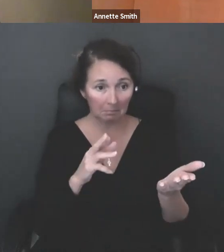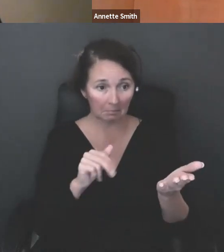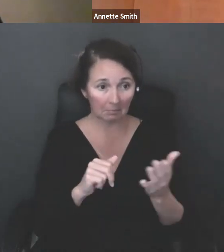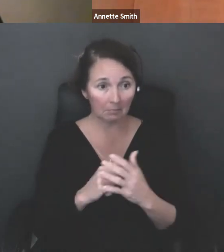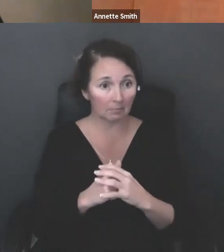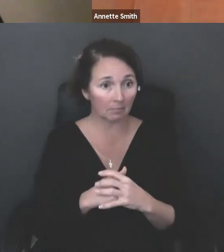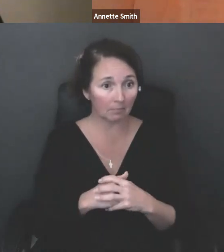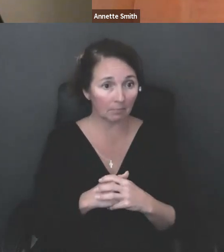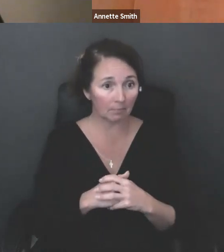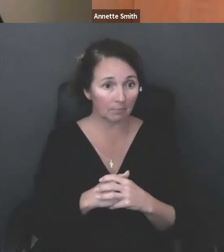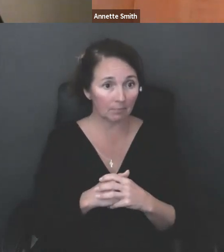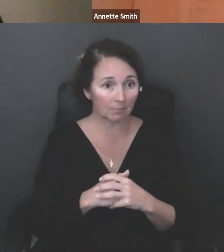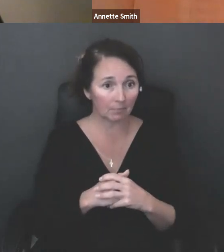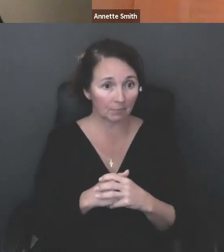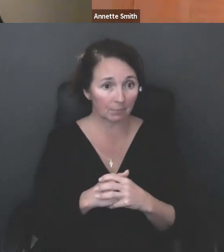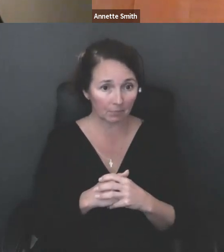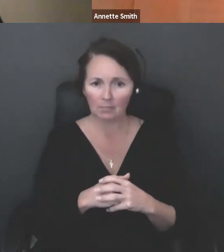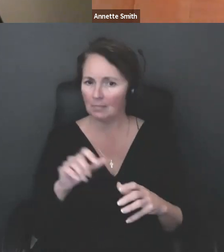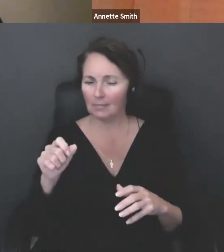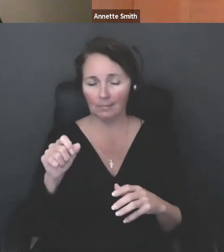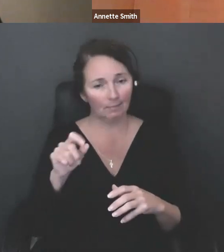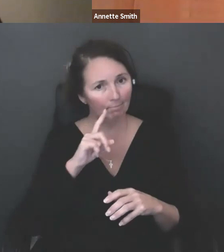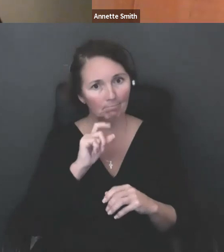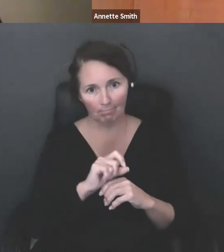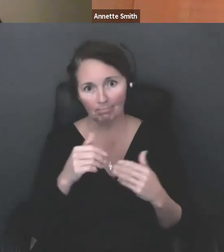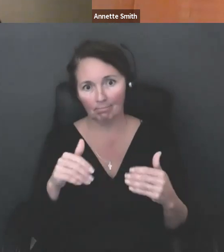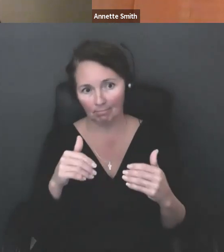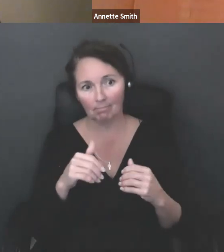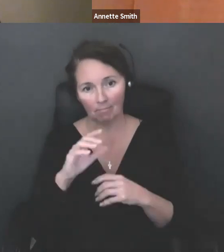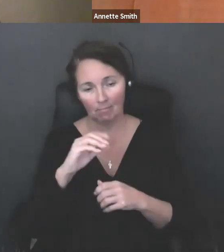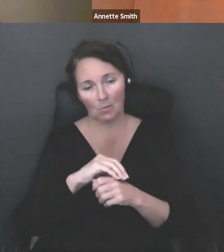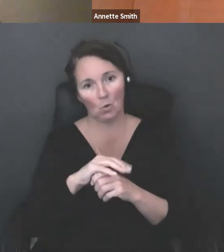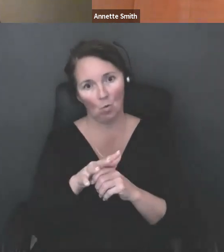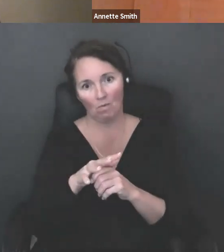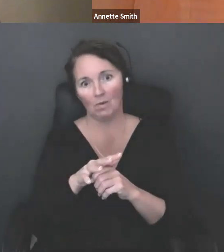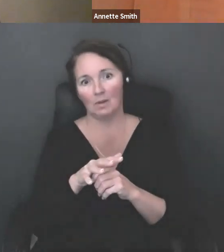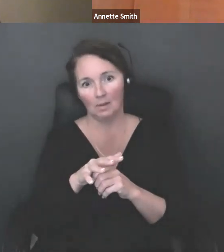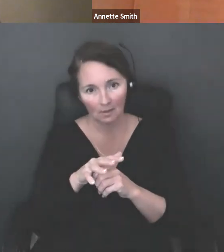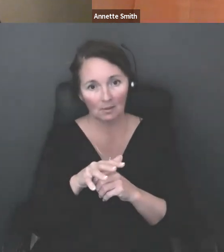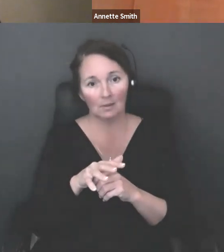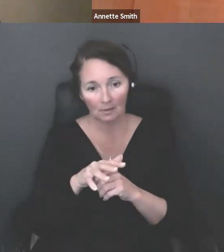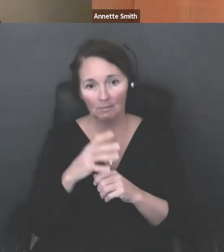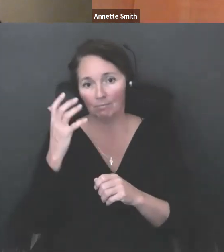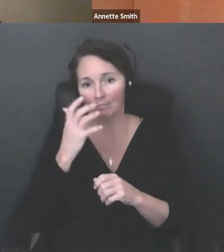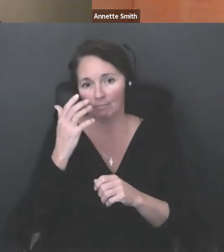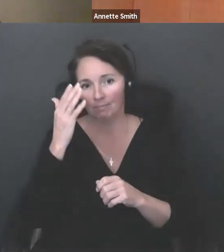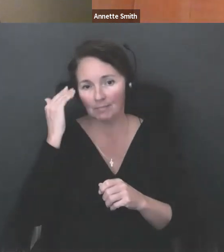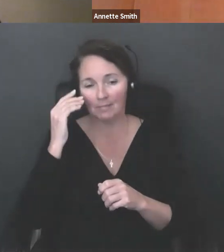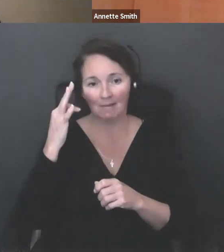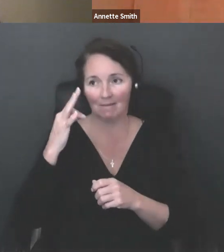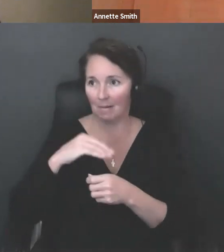It has an impact on her life. So I don't know if you want to just comment on that.